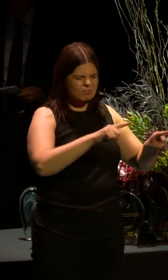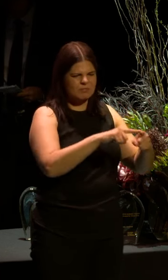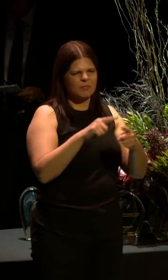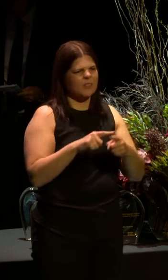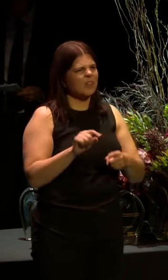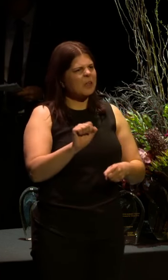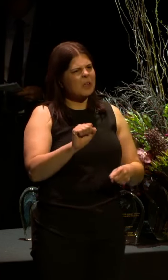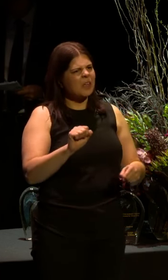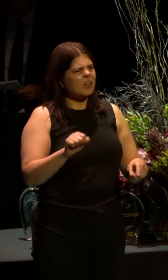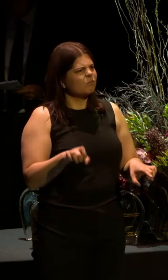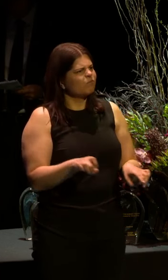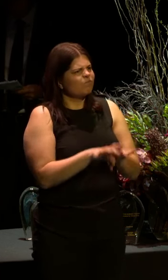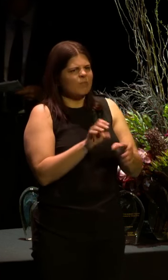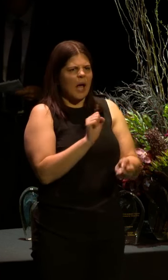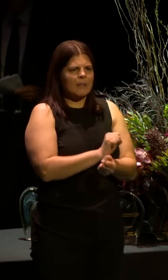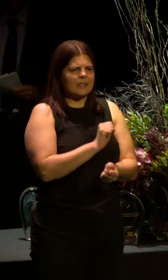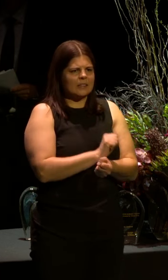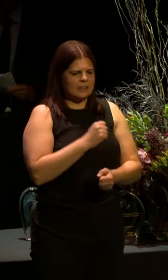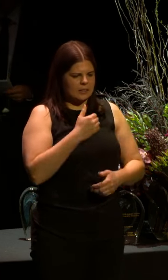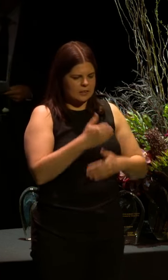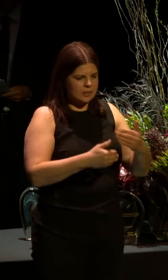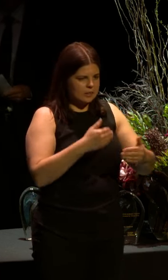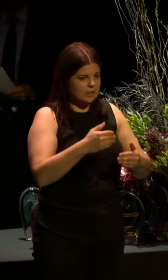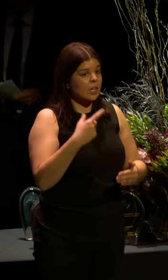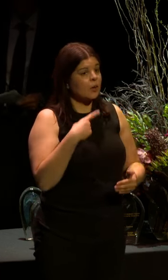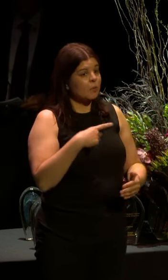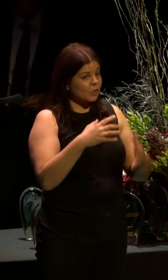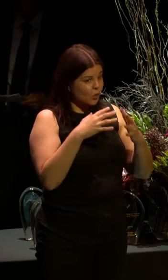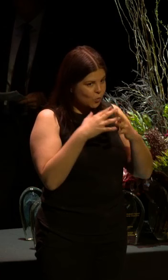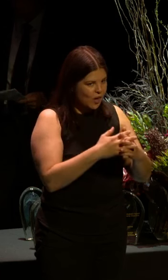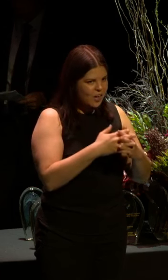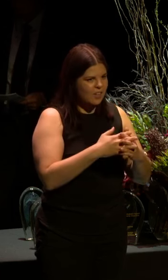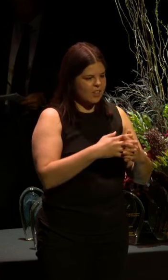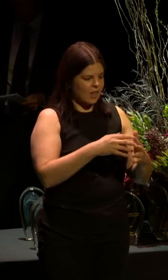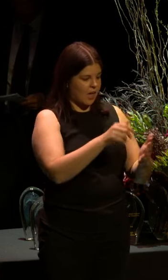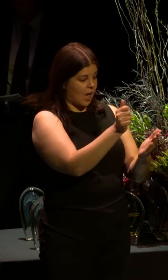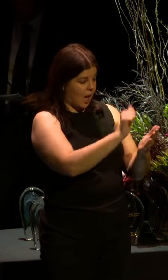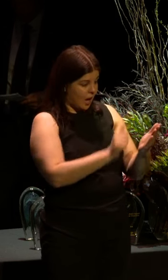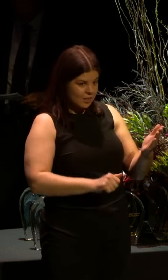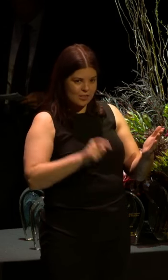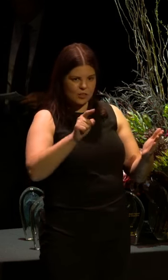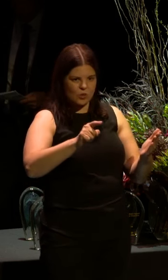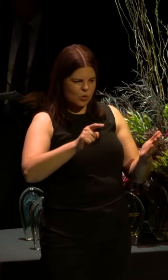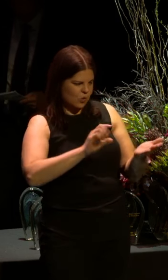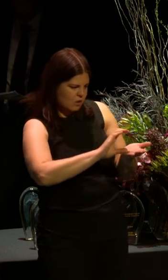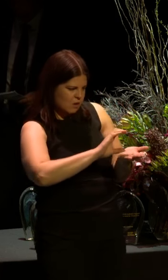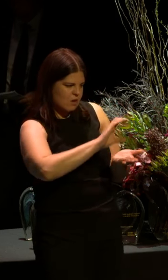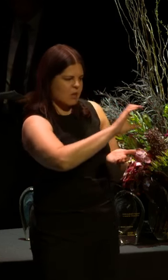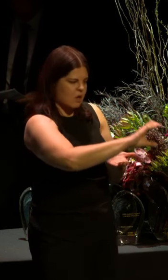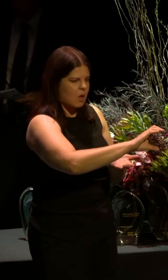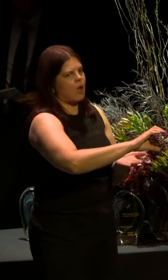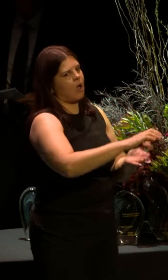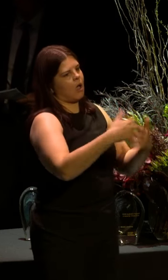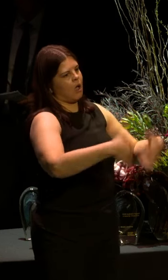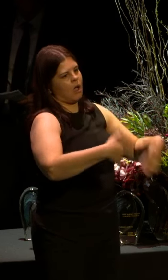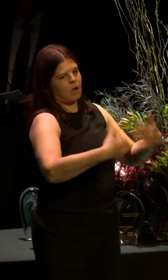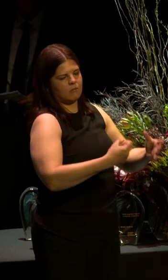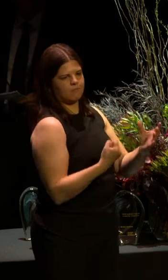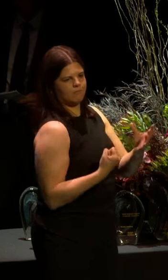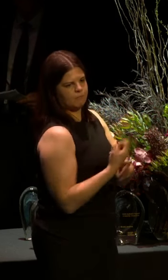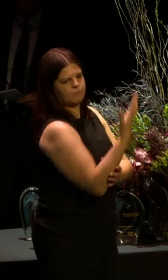Because you get good bang for your buck when you invest in artists.